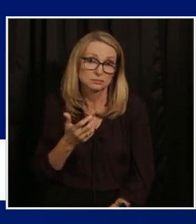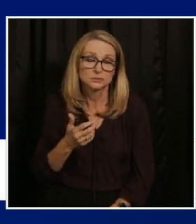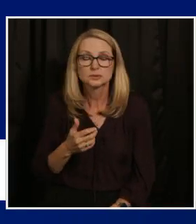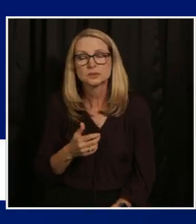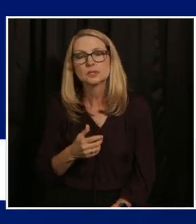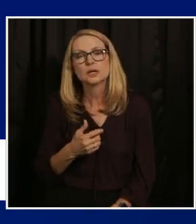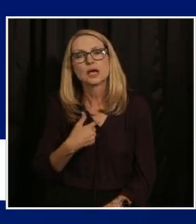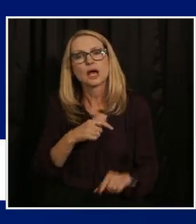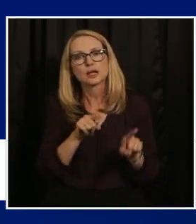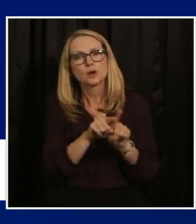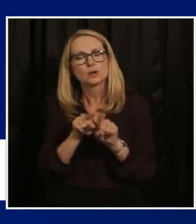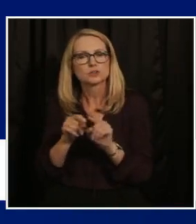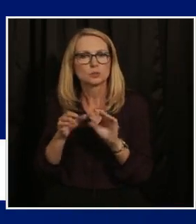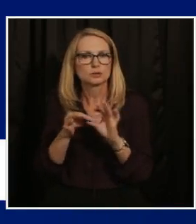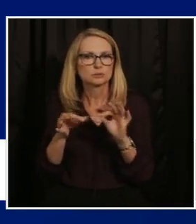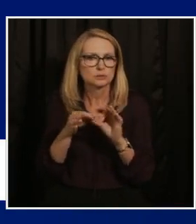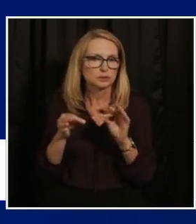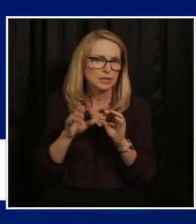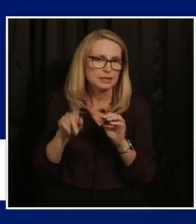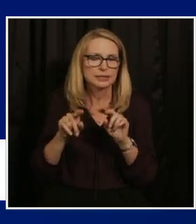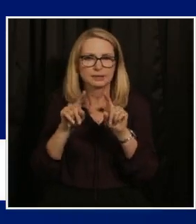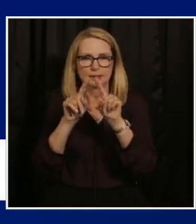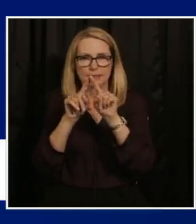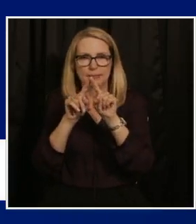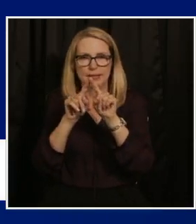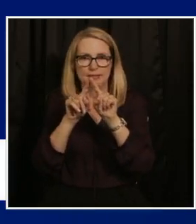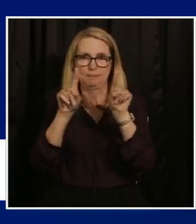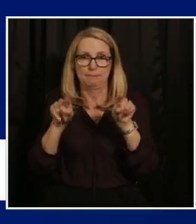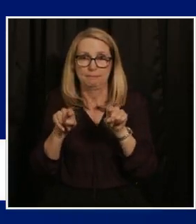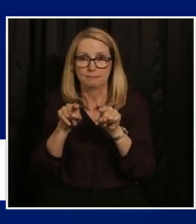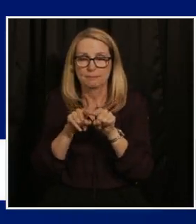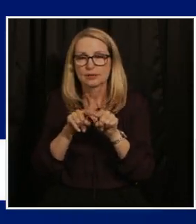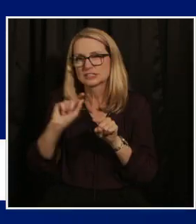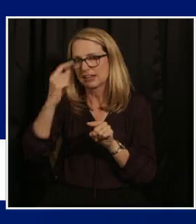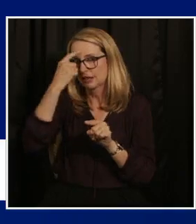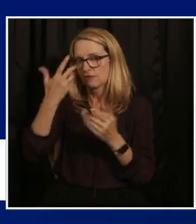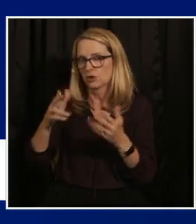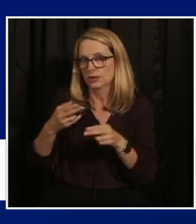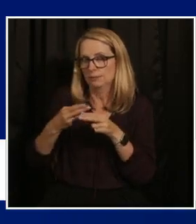the fact in the box here as the governor mentioned that colorado's hospitals are reporting that 81